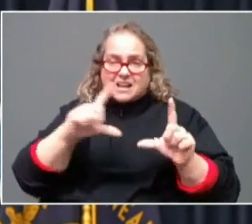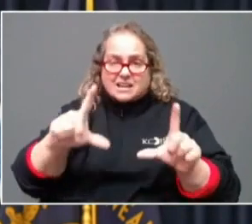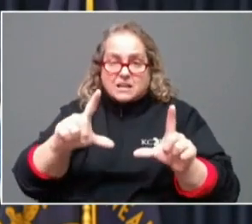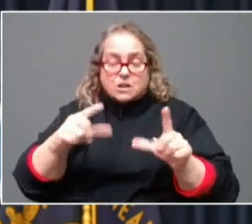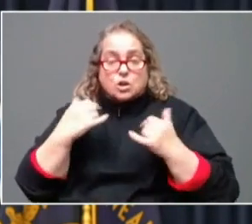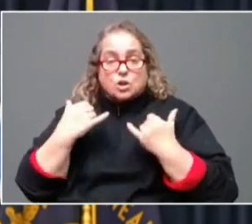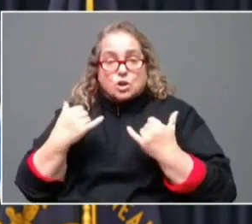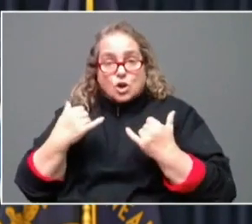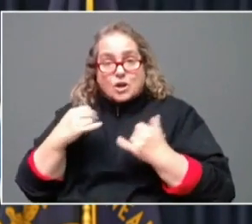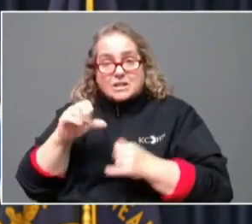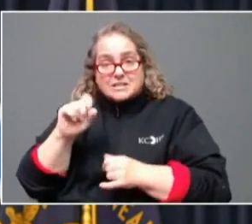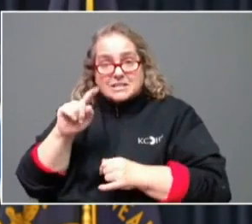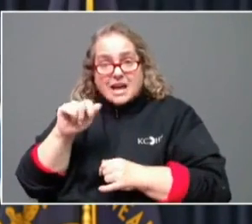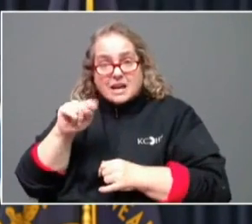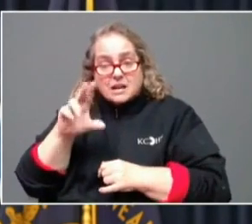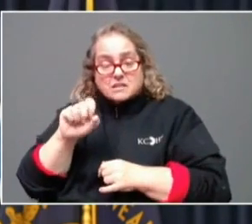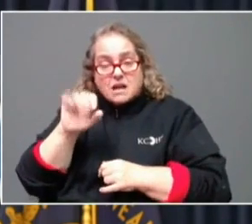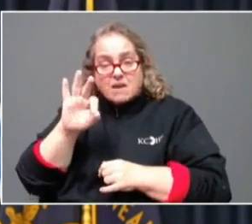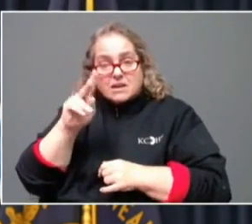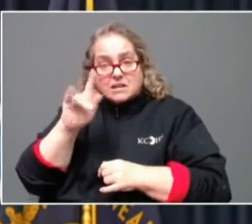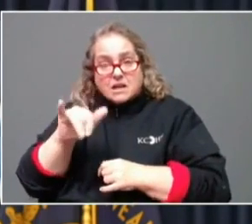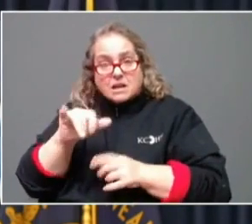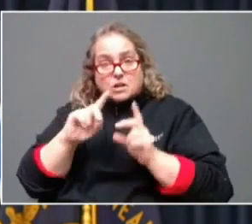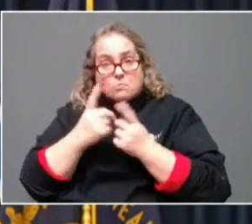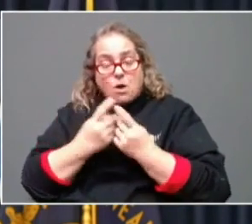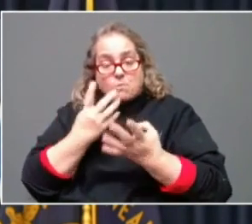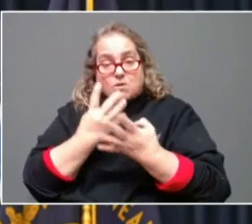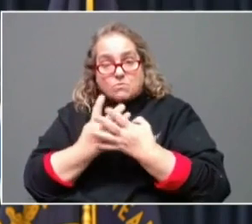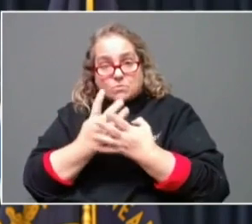department of corrections in the state prisons. So there are currently at